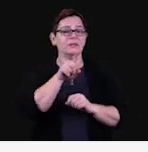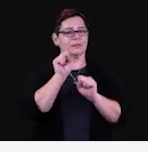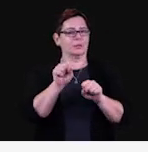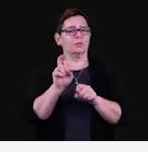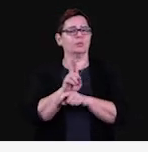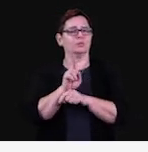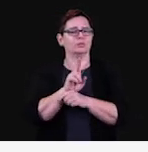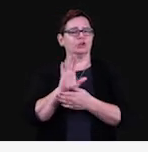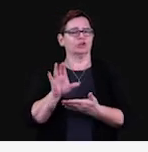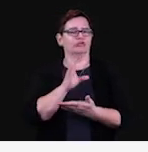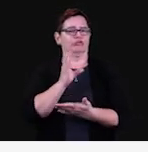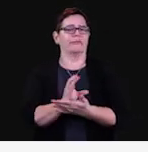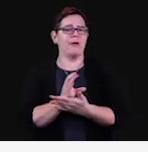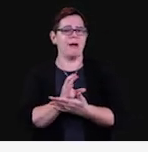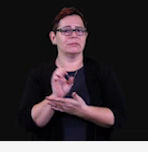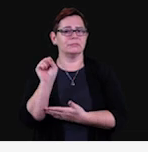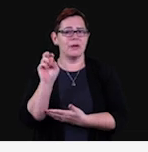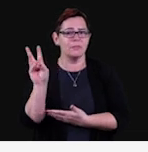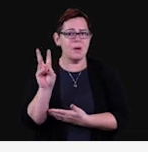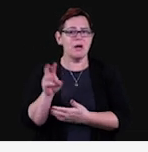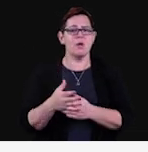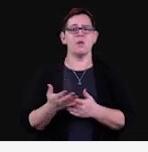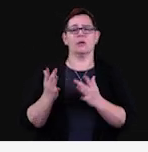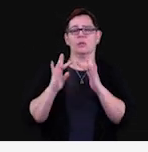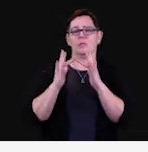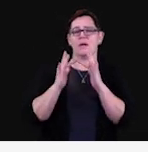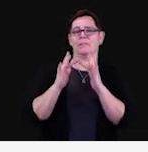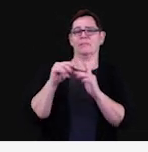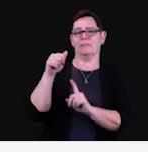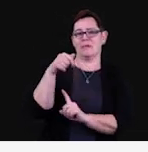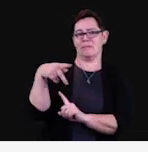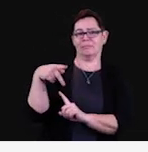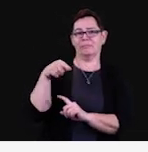application found at canada.ca/netfile.